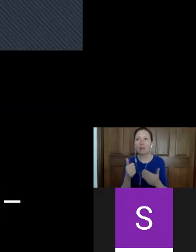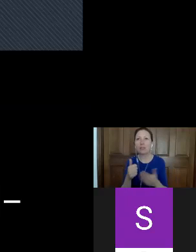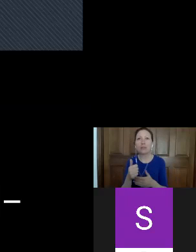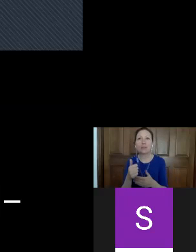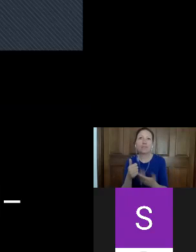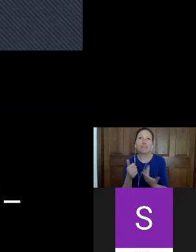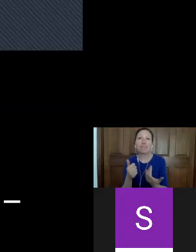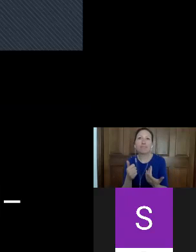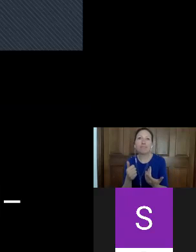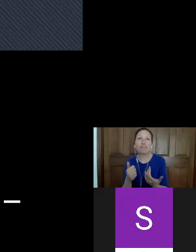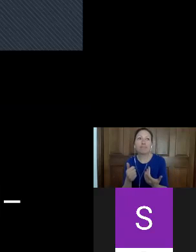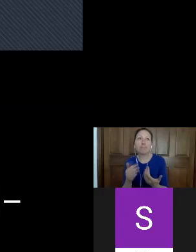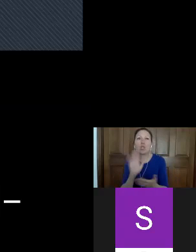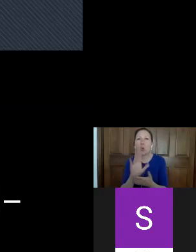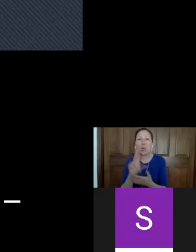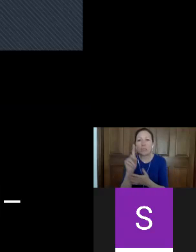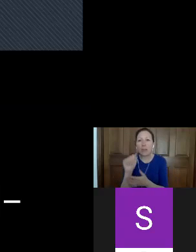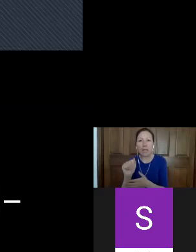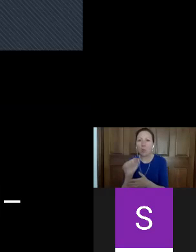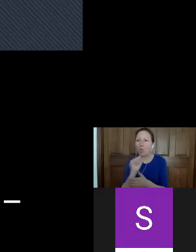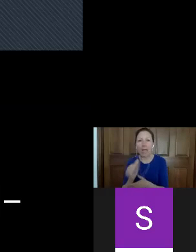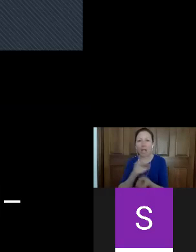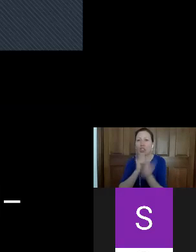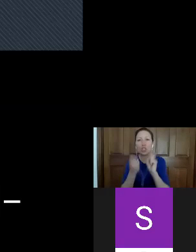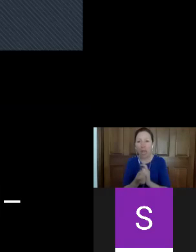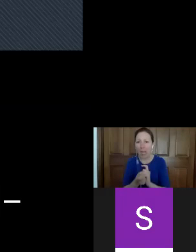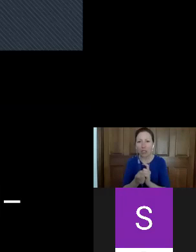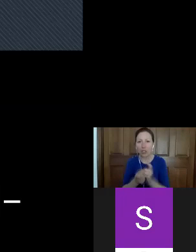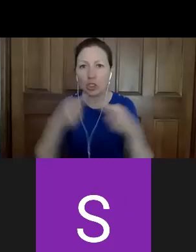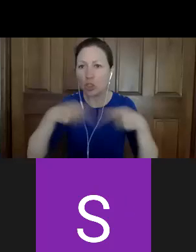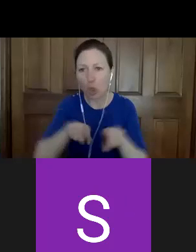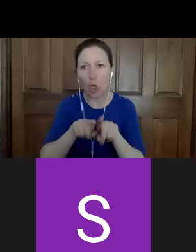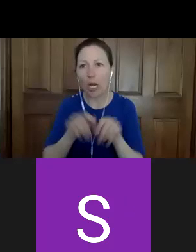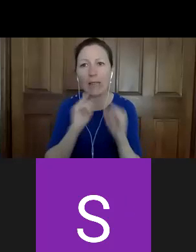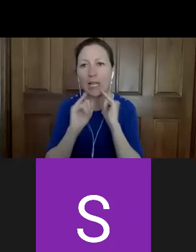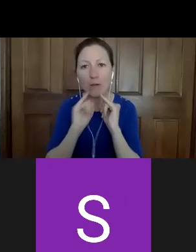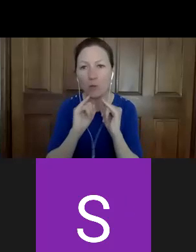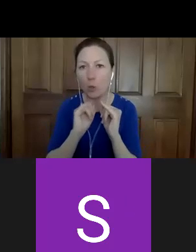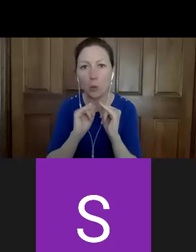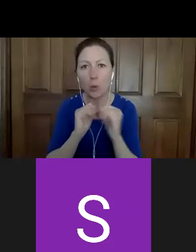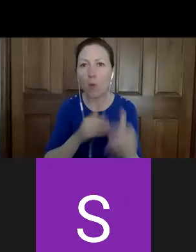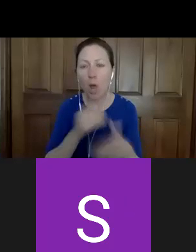process. So only really focus on disclosing what you need to get through the interview